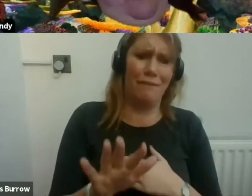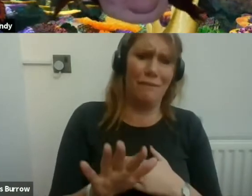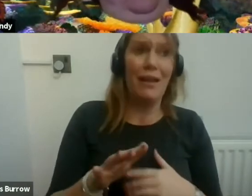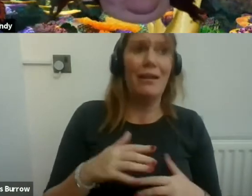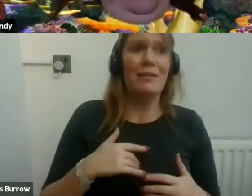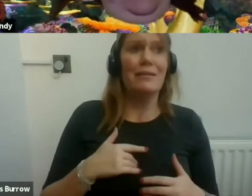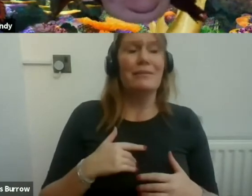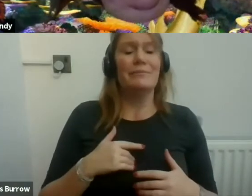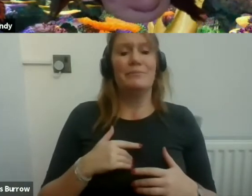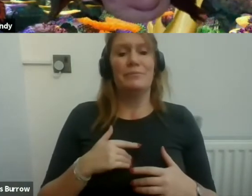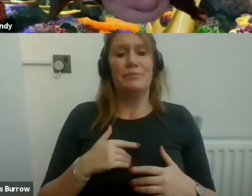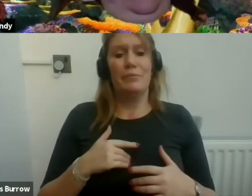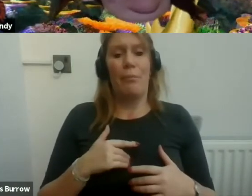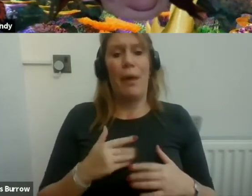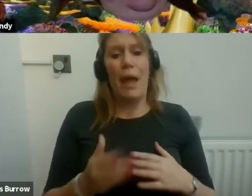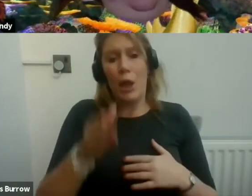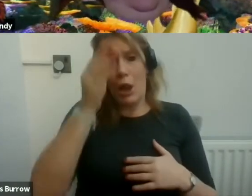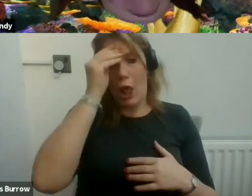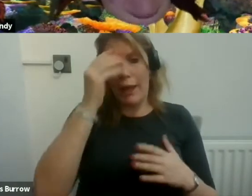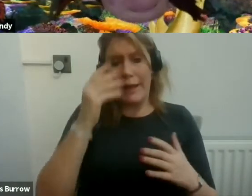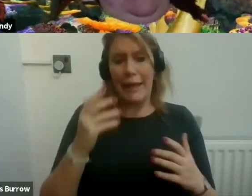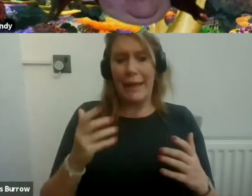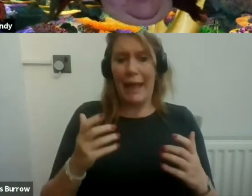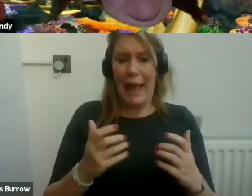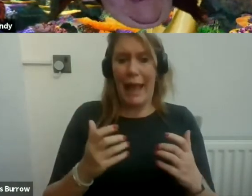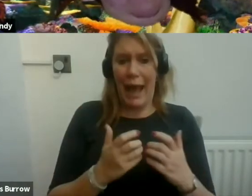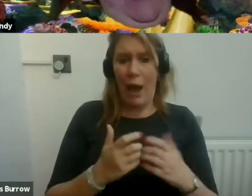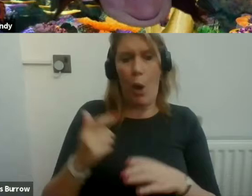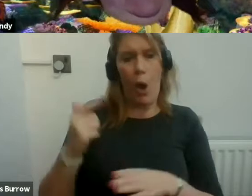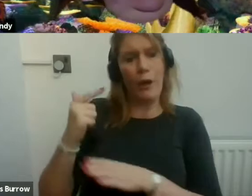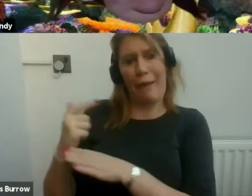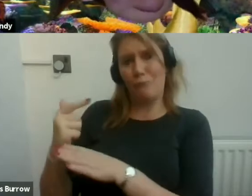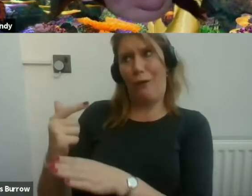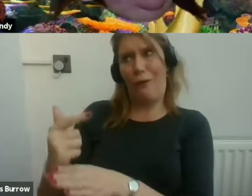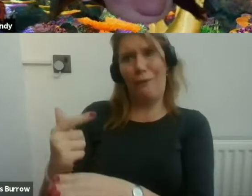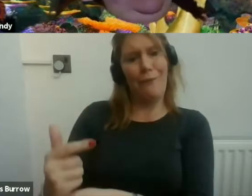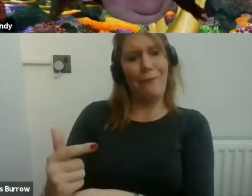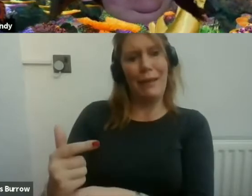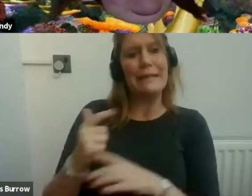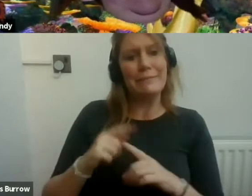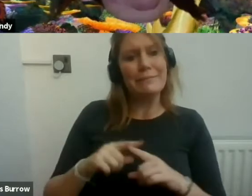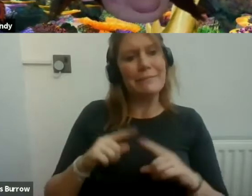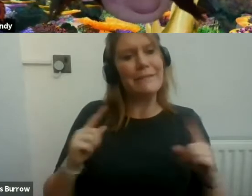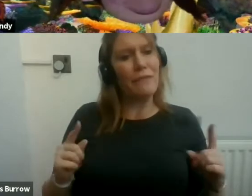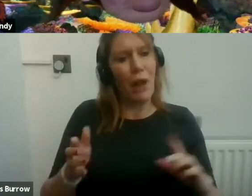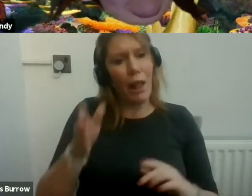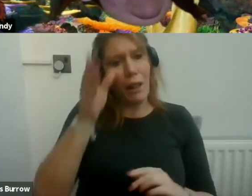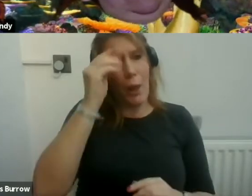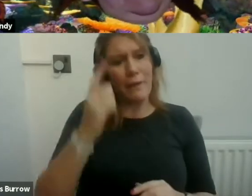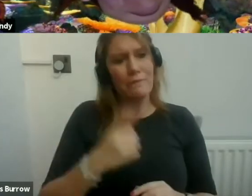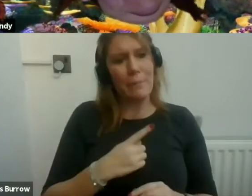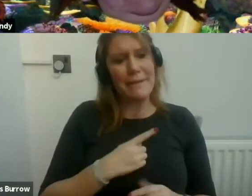wrong but learning to do stuff on camera to a camera, was a learning curve for me as well.